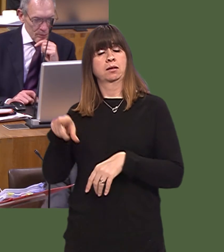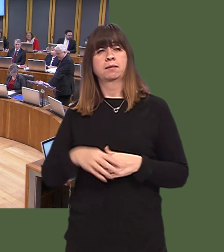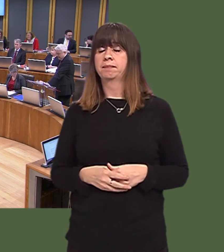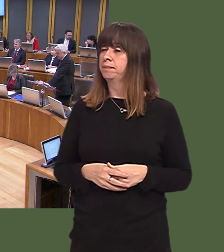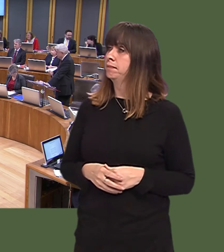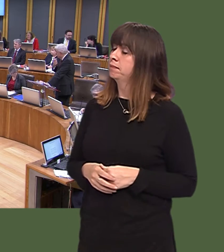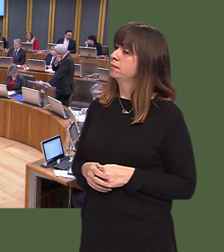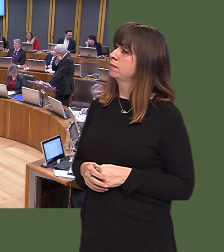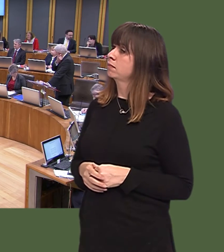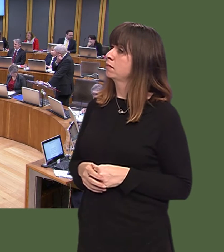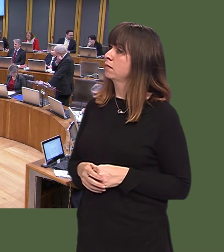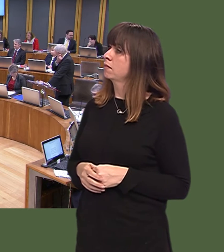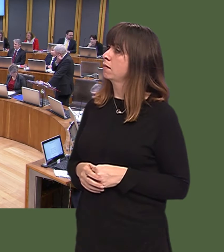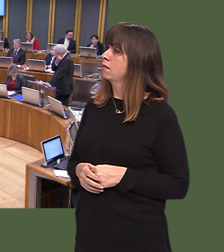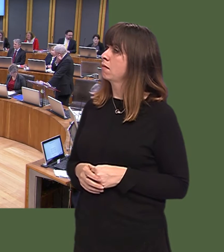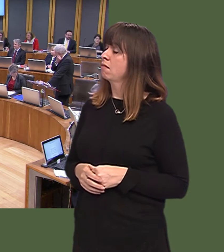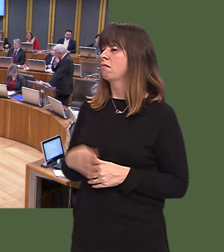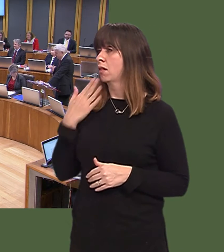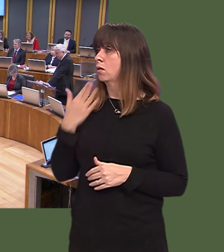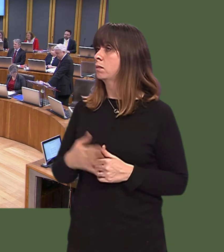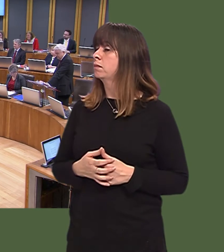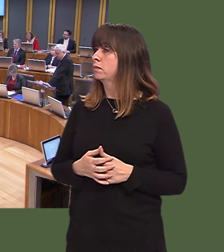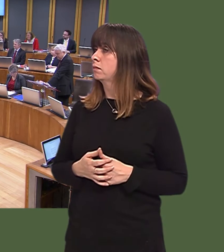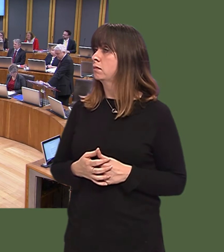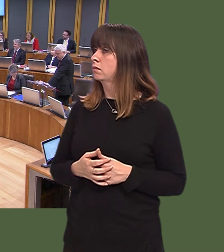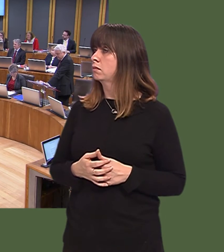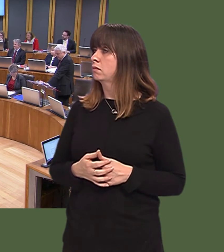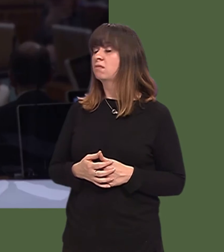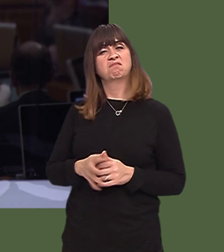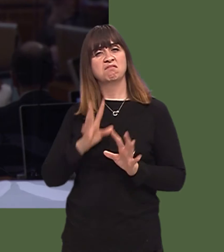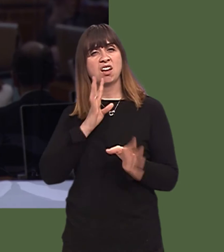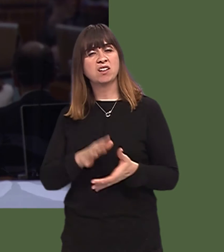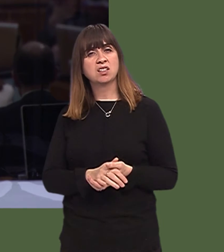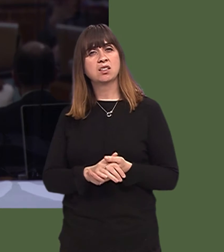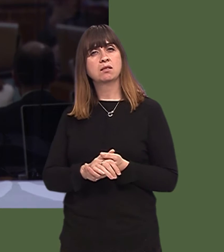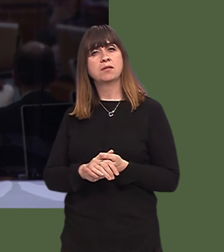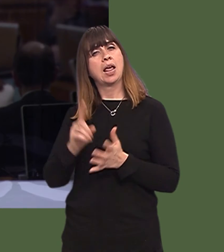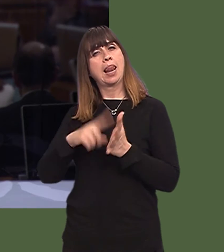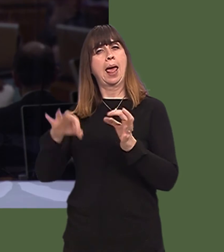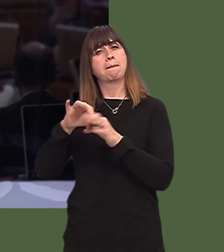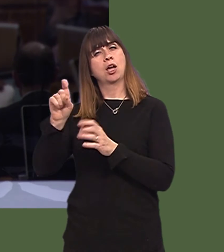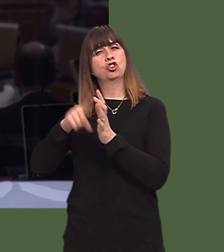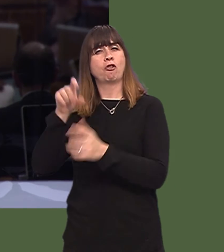Neil McEvoy: Diolch. Do you not think that itís ironic that your leader, Jeremy Corbyn, was talking about a